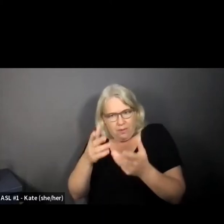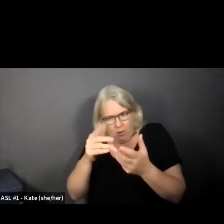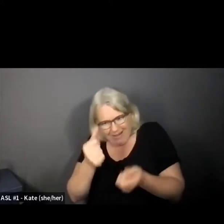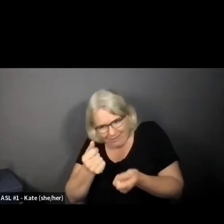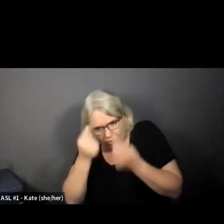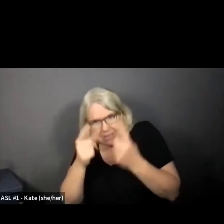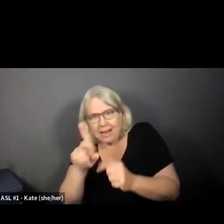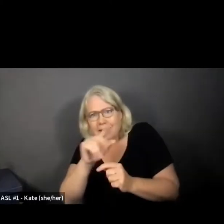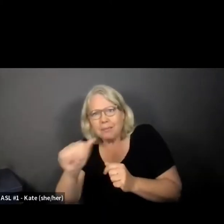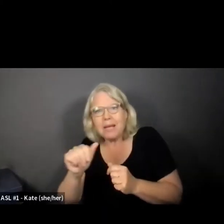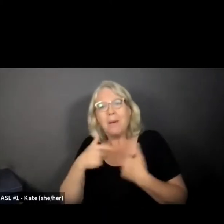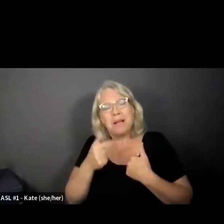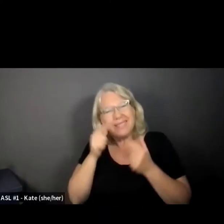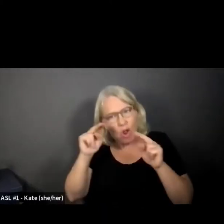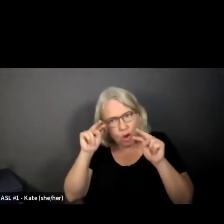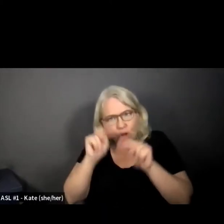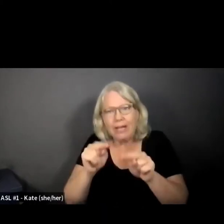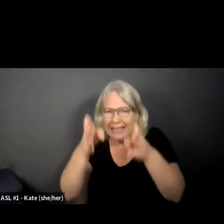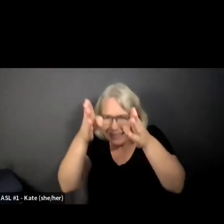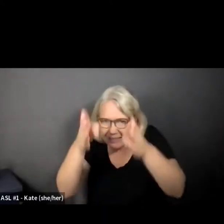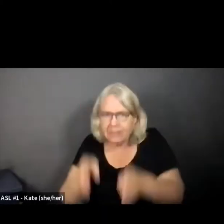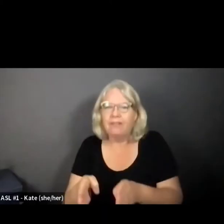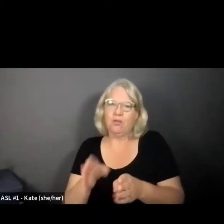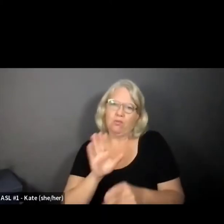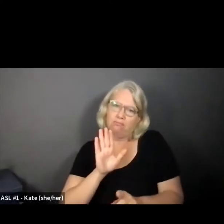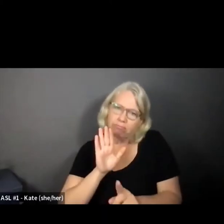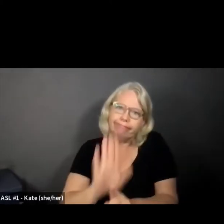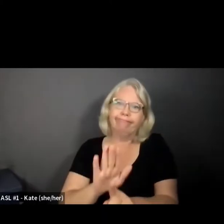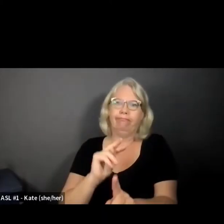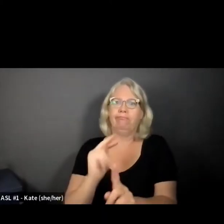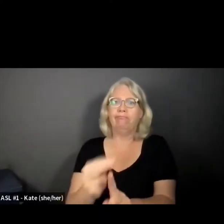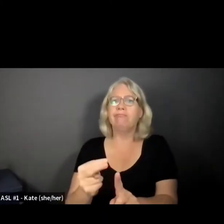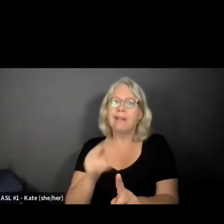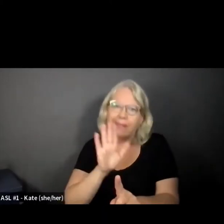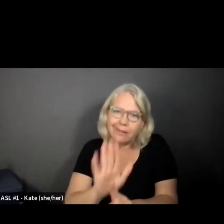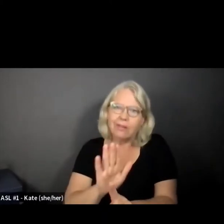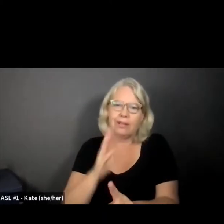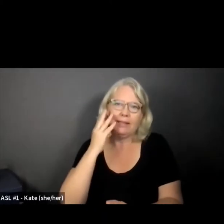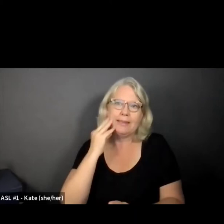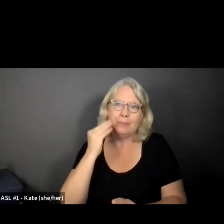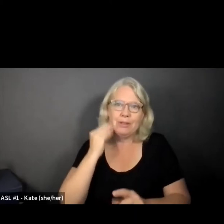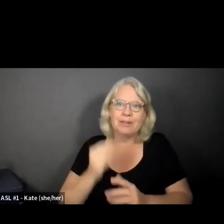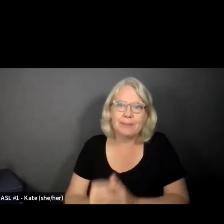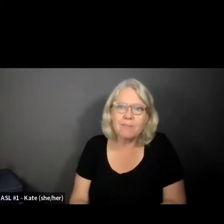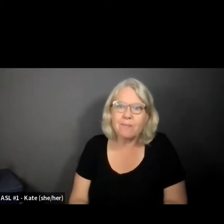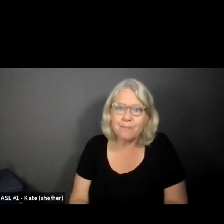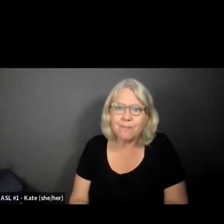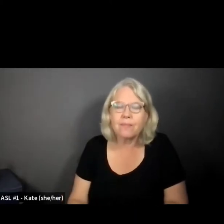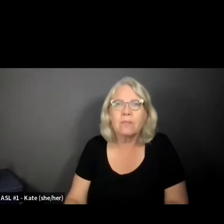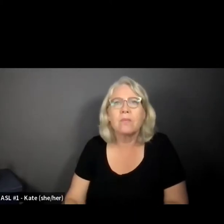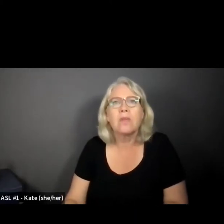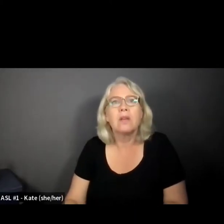DISABILITY. THE LAST CASE I'LL MENTION IS FROM TEN YEARS AGO IN 2012.